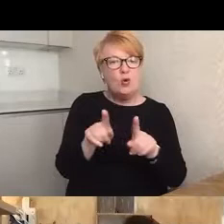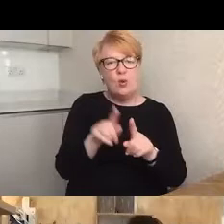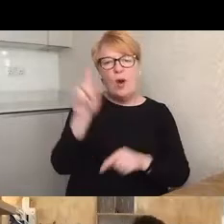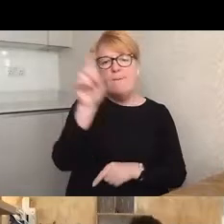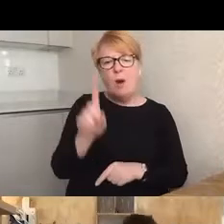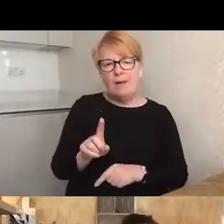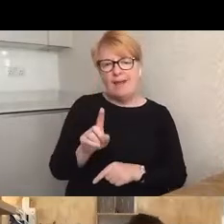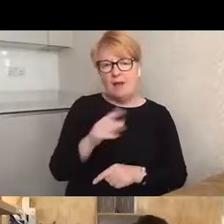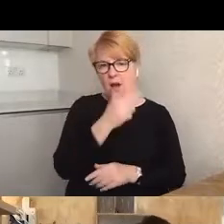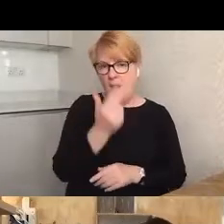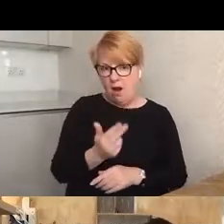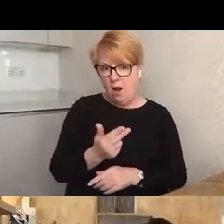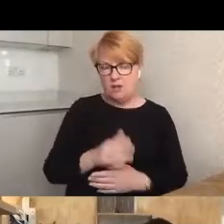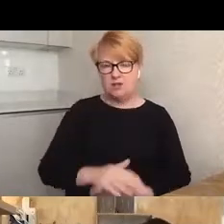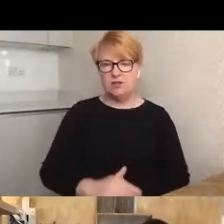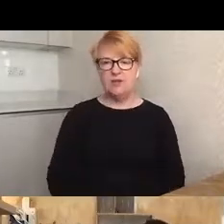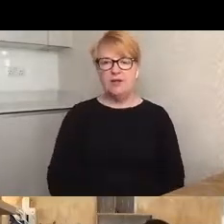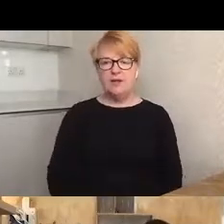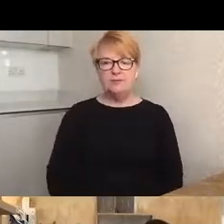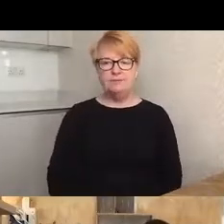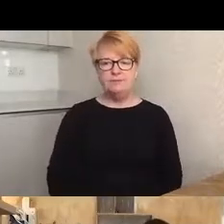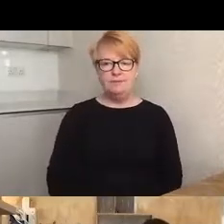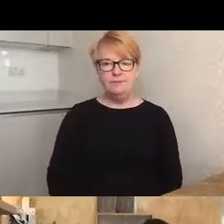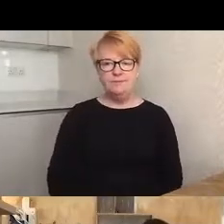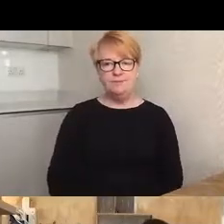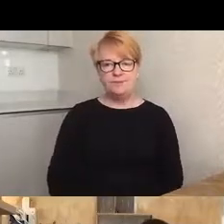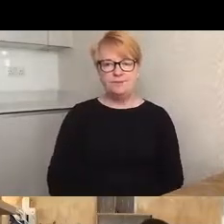And I guess what I'm going to argue,